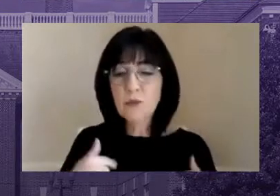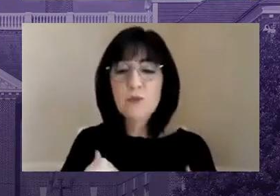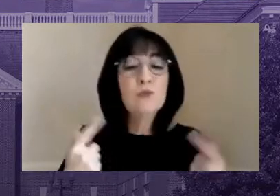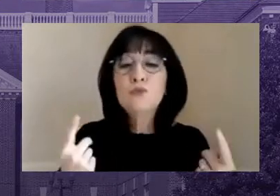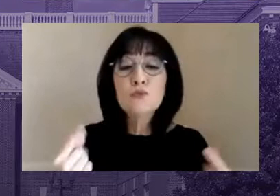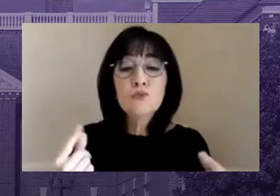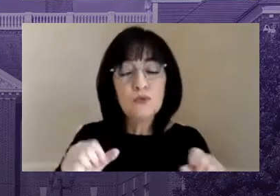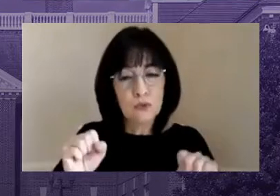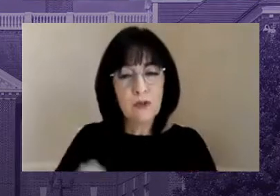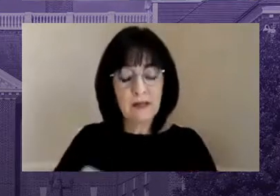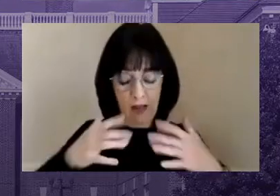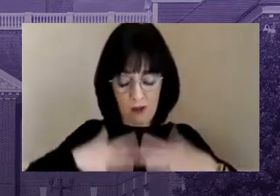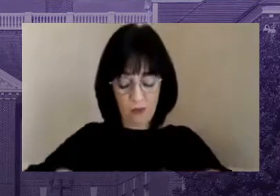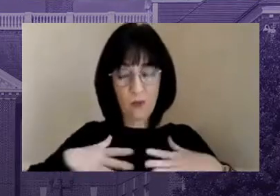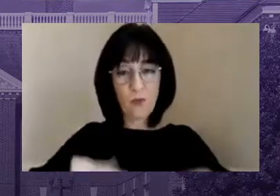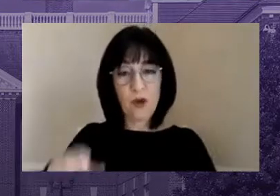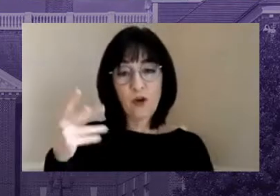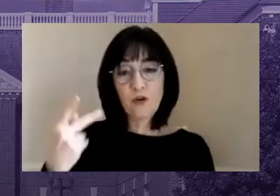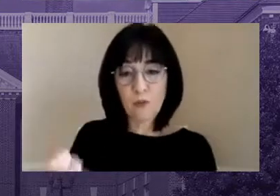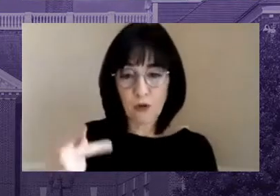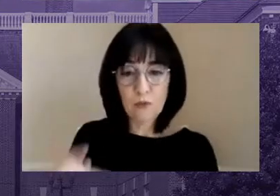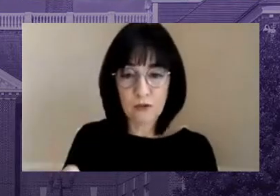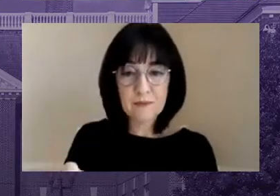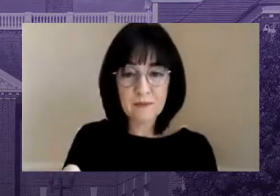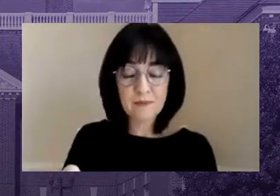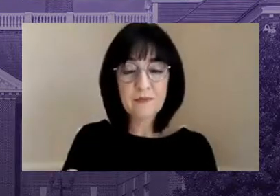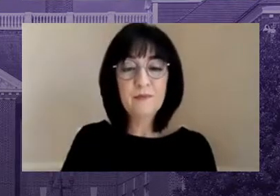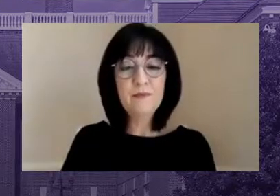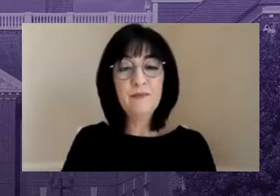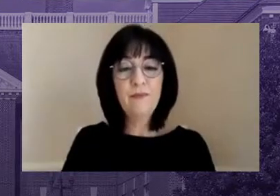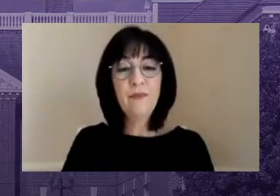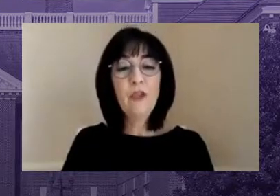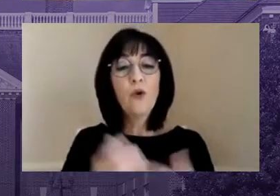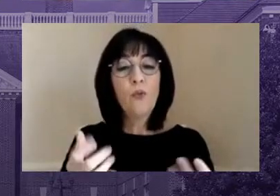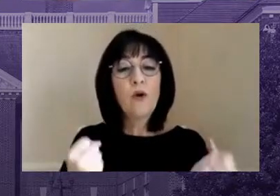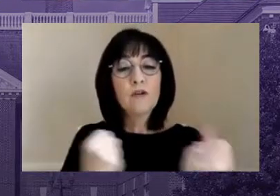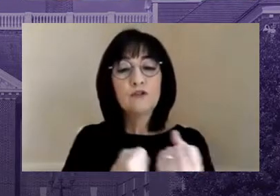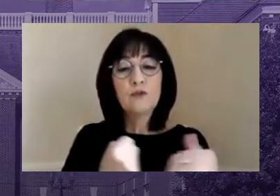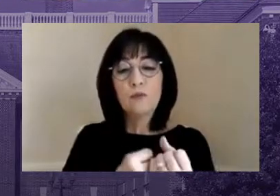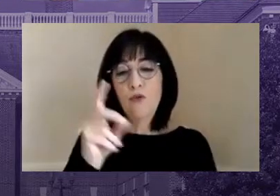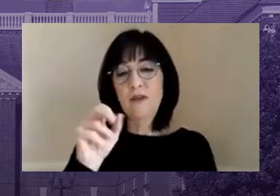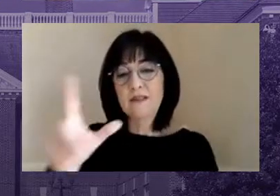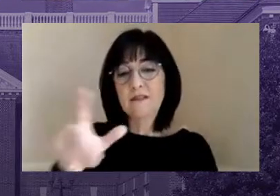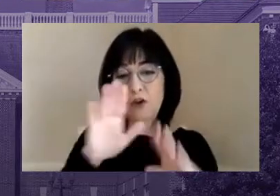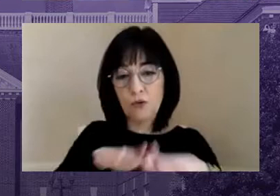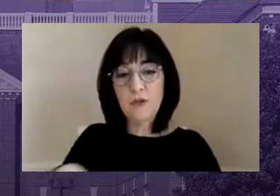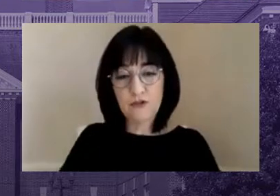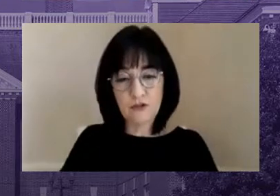and gratitude to Delaware's military children for their resilience and sacrifices. But we can also